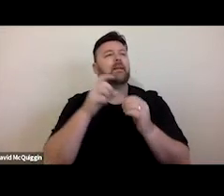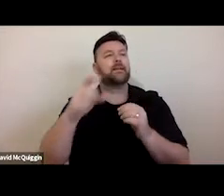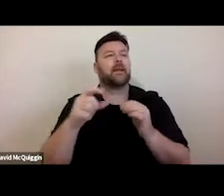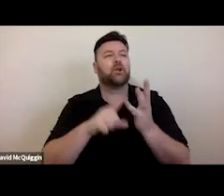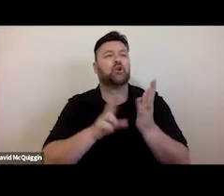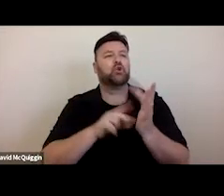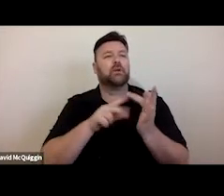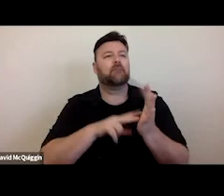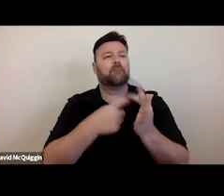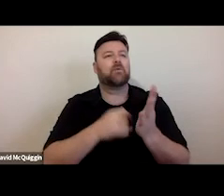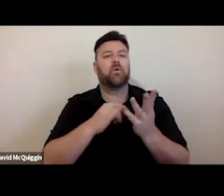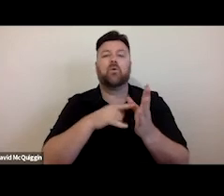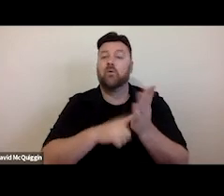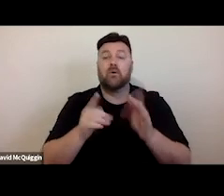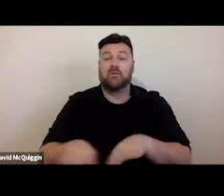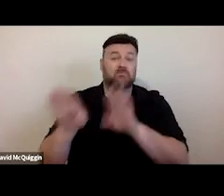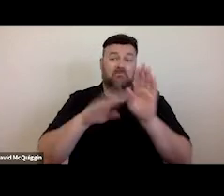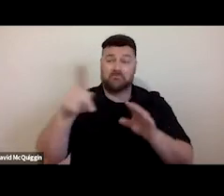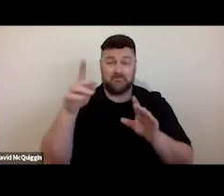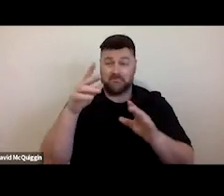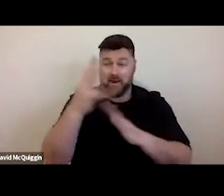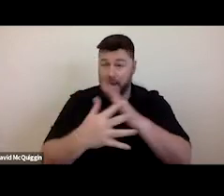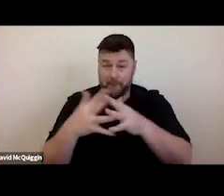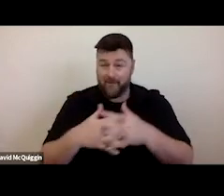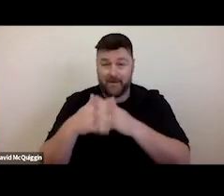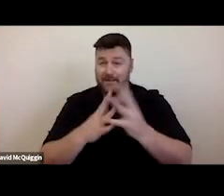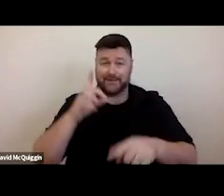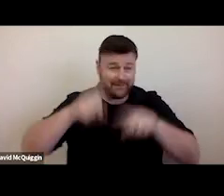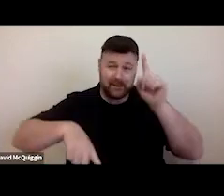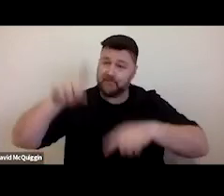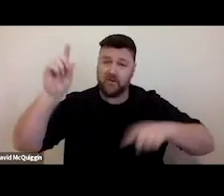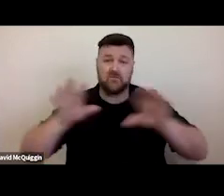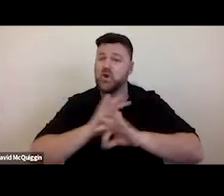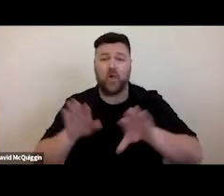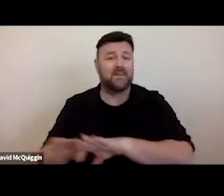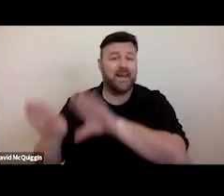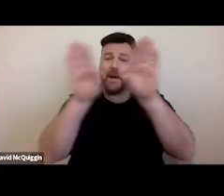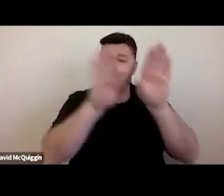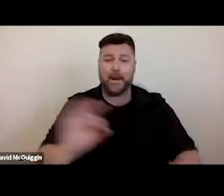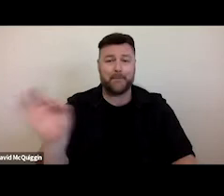across America it is very different.